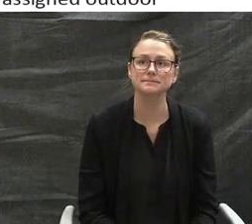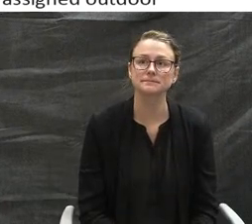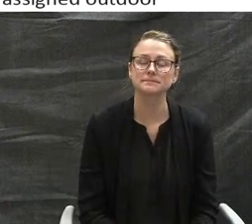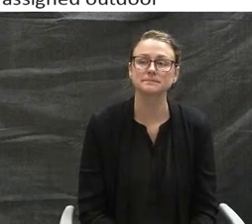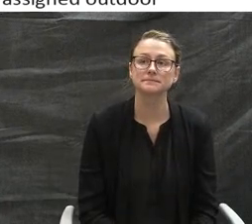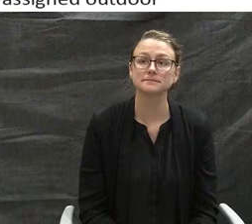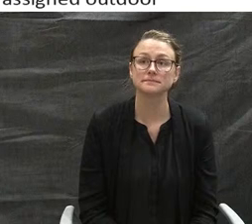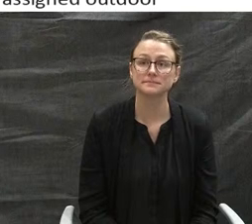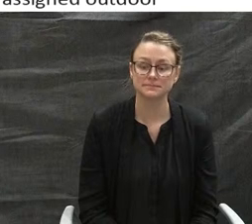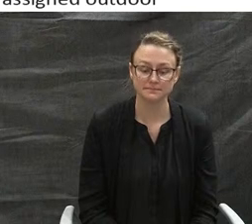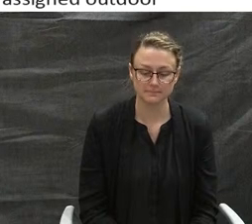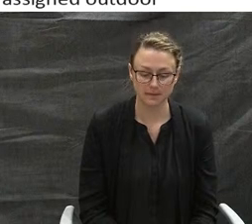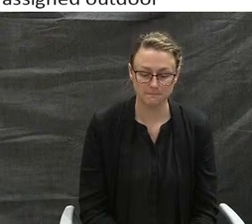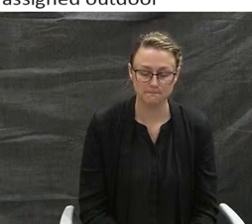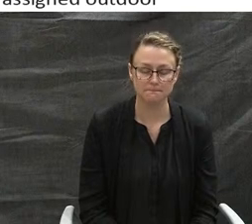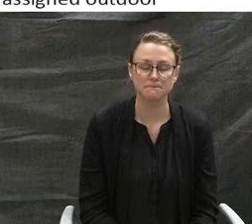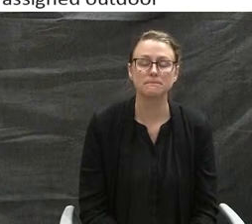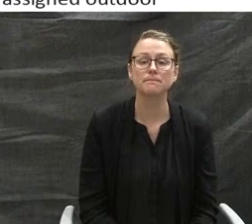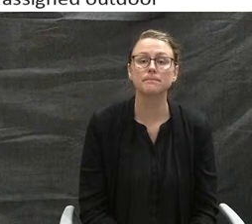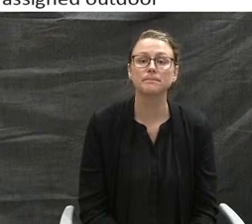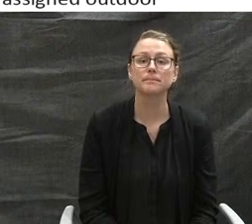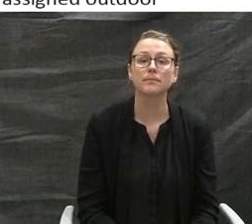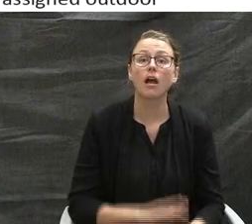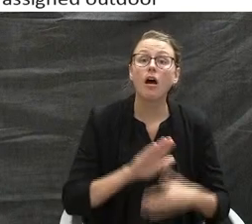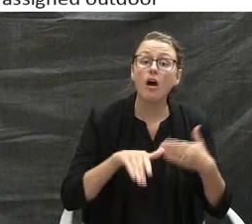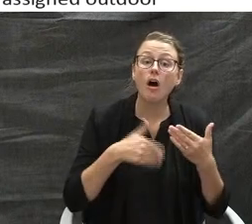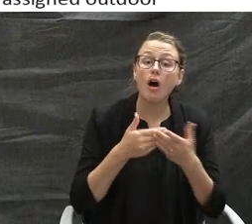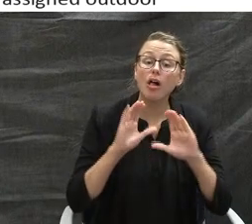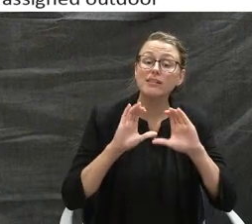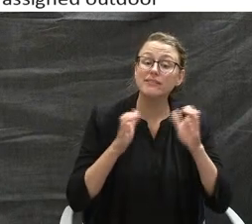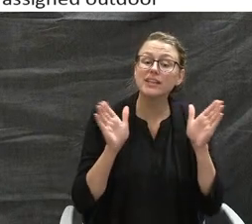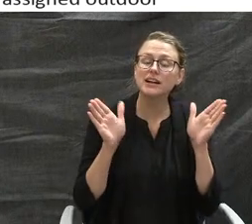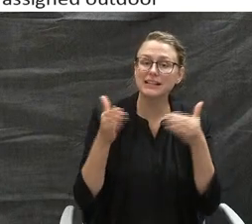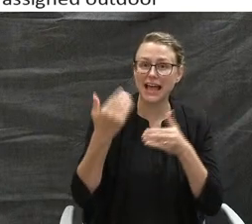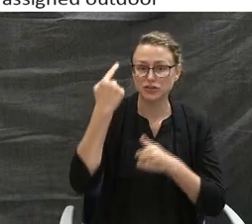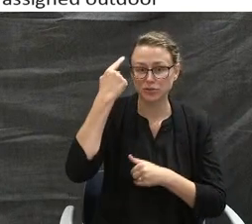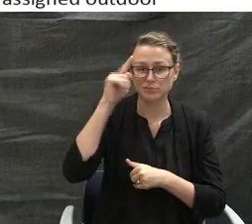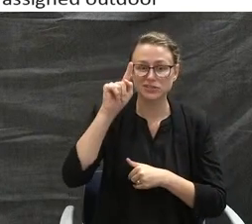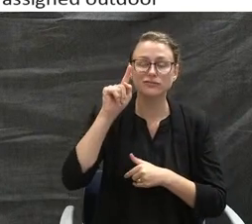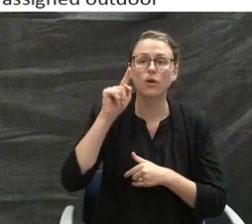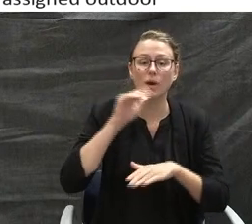So all of the classrooms for English students will be at 50%